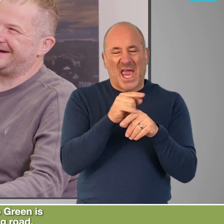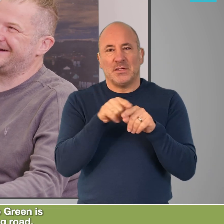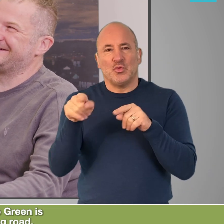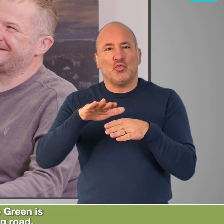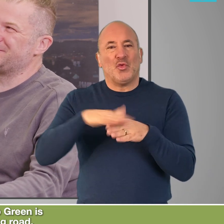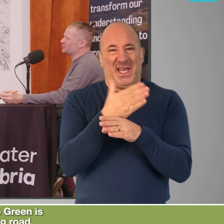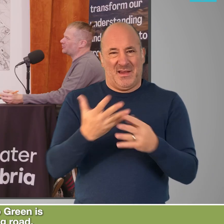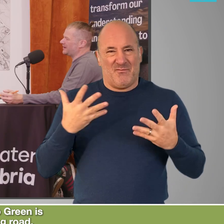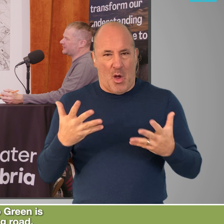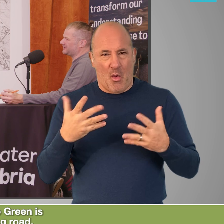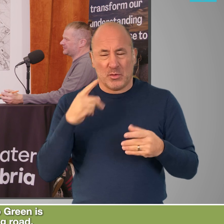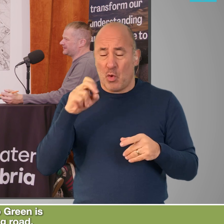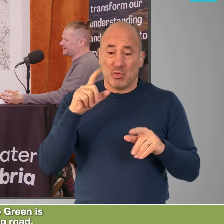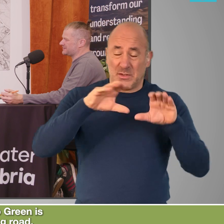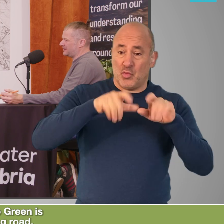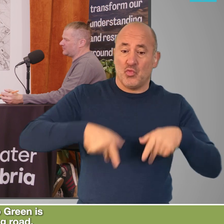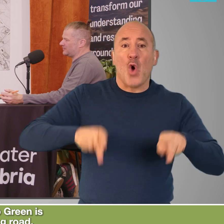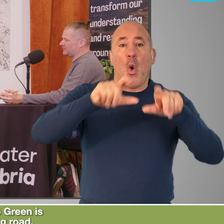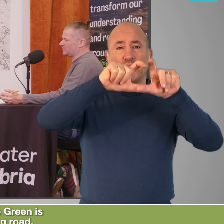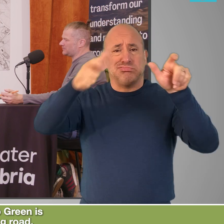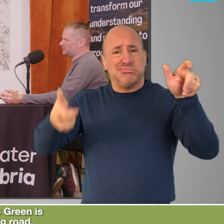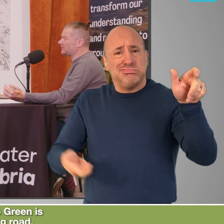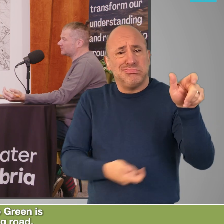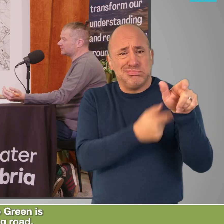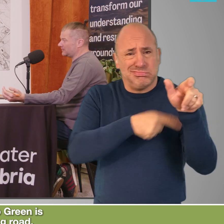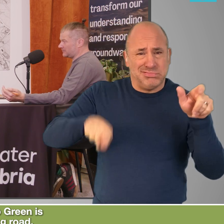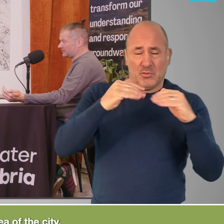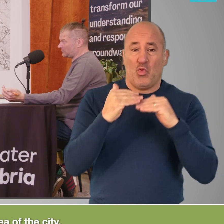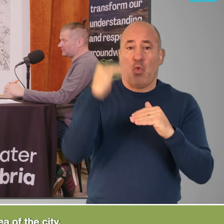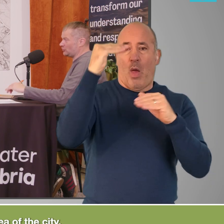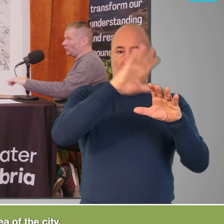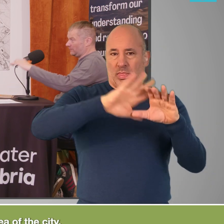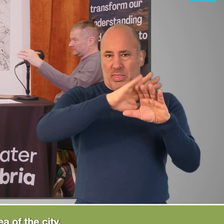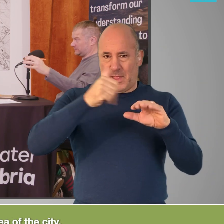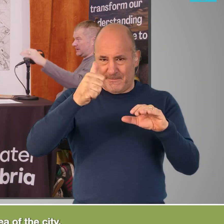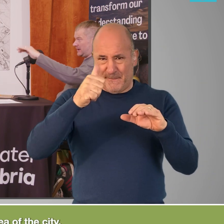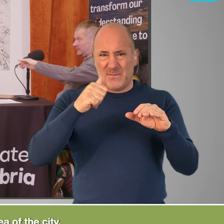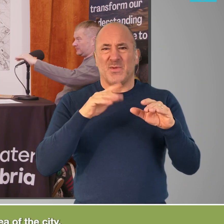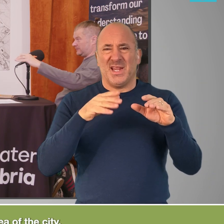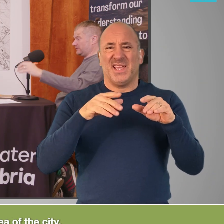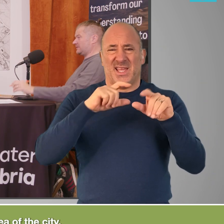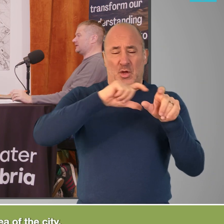and where Grey to Green is now, it was a ring road. It was the northern area of the city,